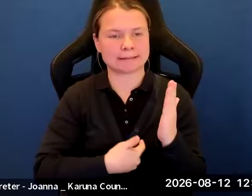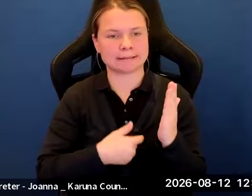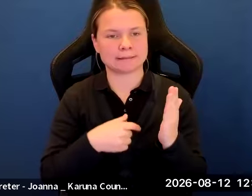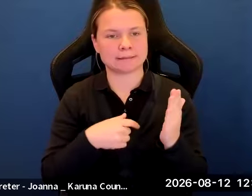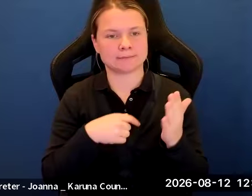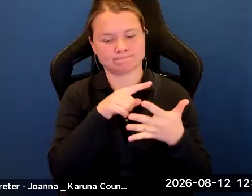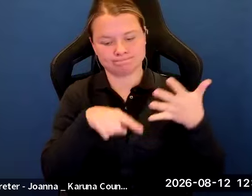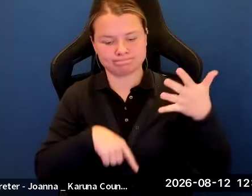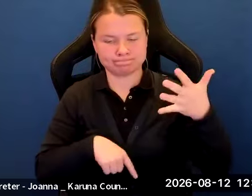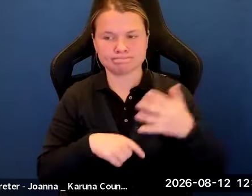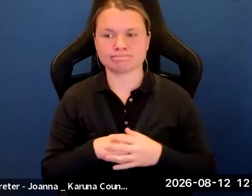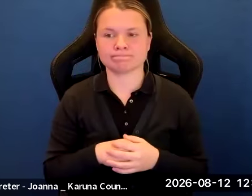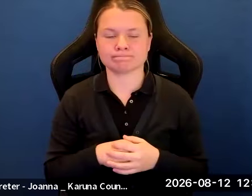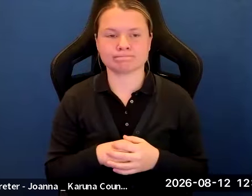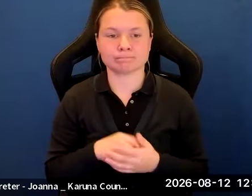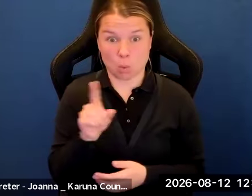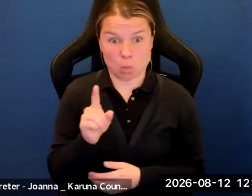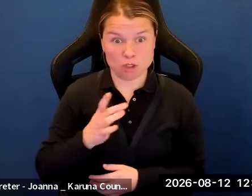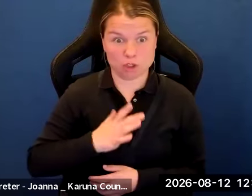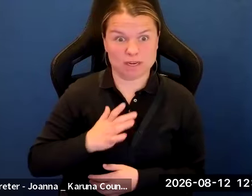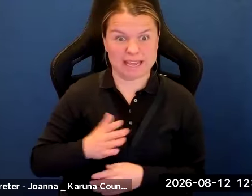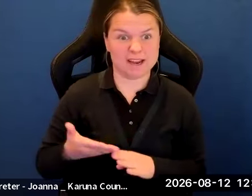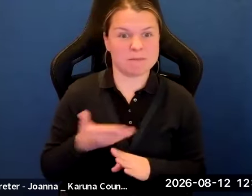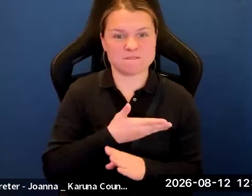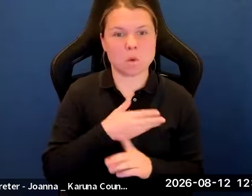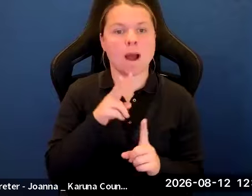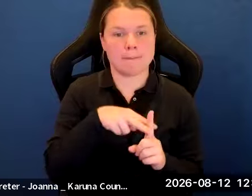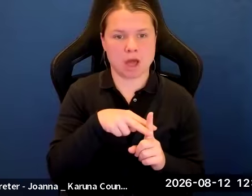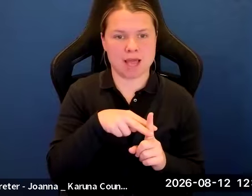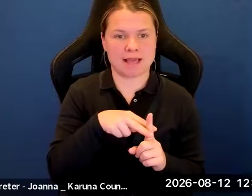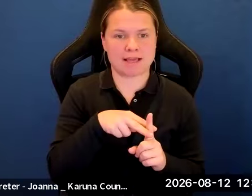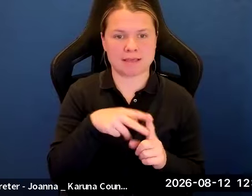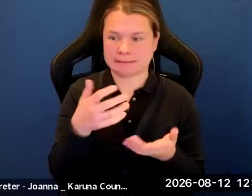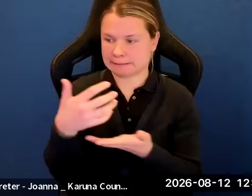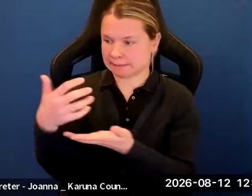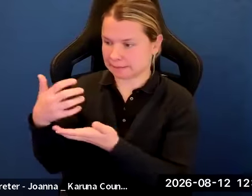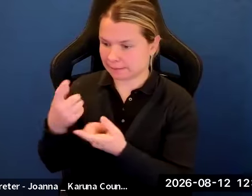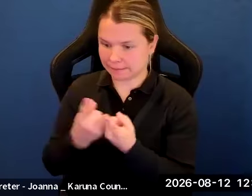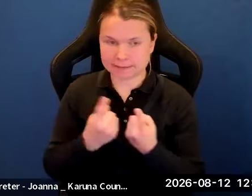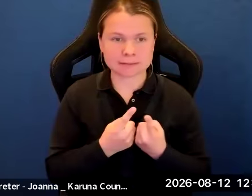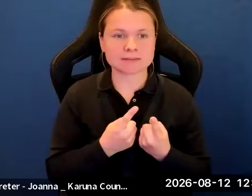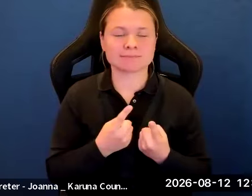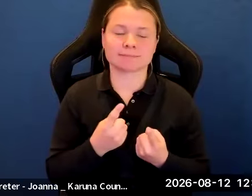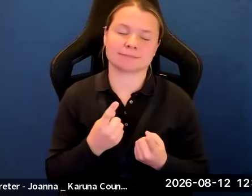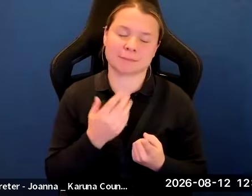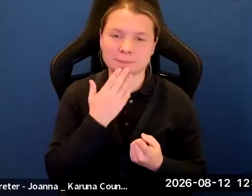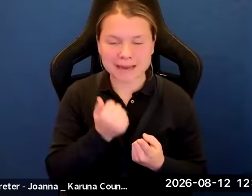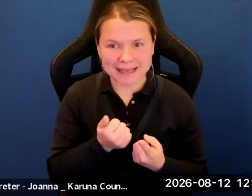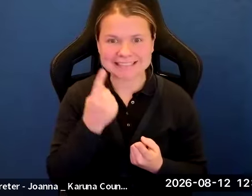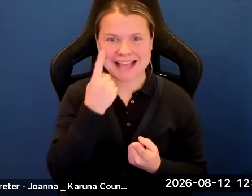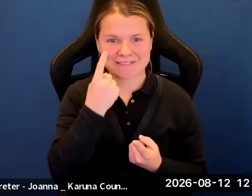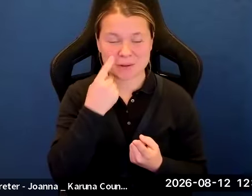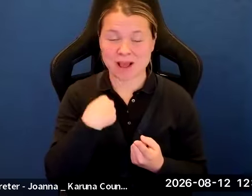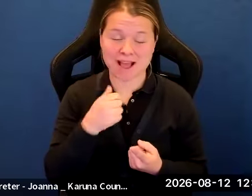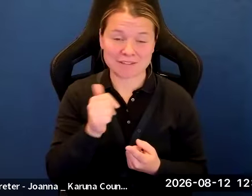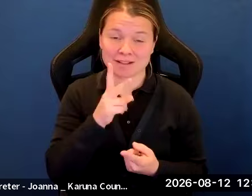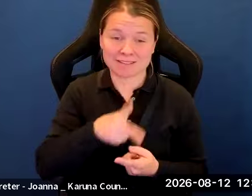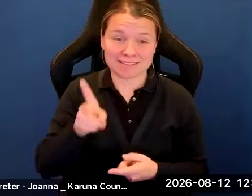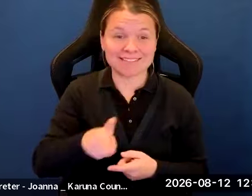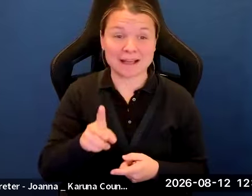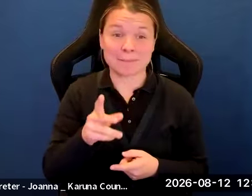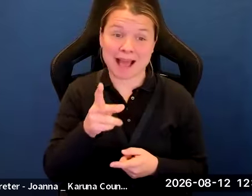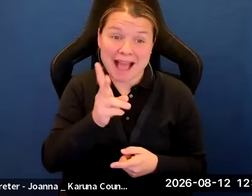review a check-list